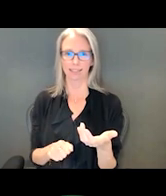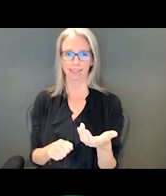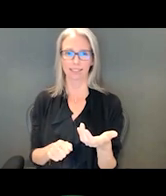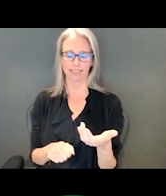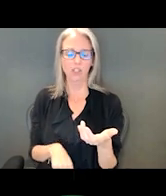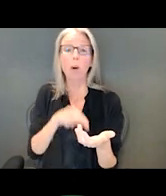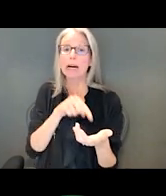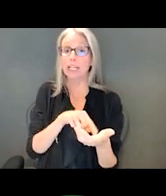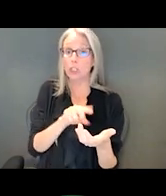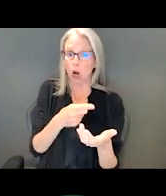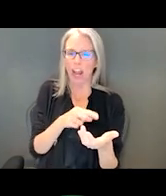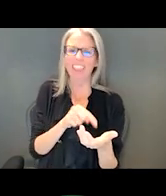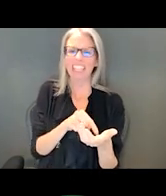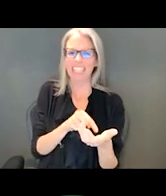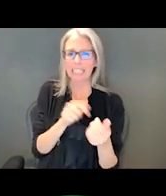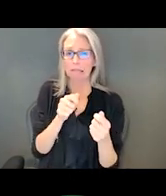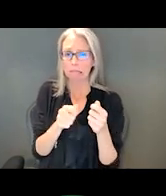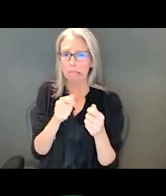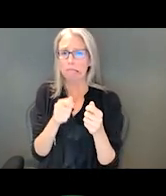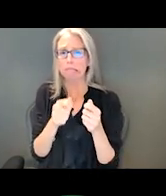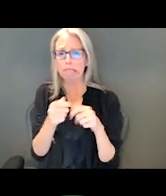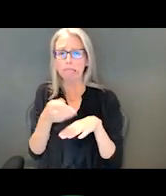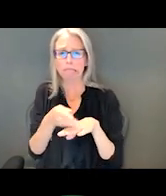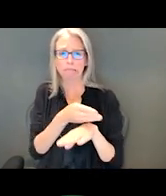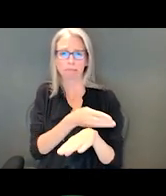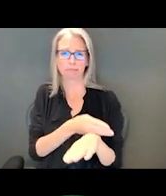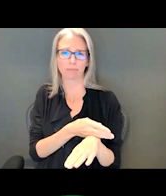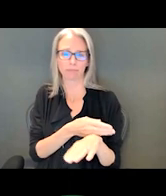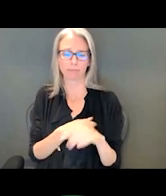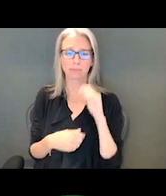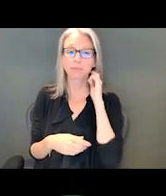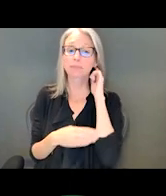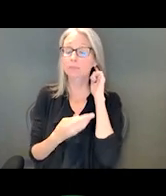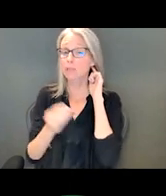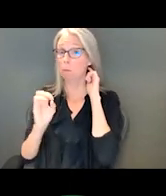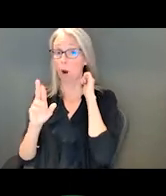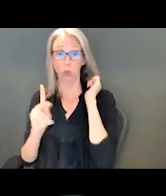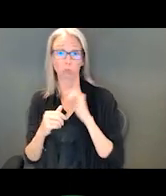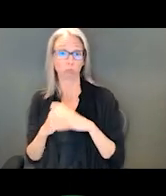No, that's fantastic. Thank you for sharing that. And is that app like readily available